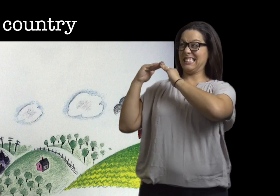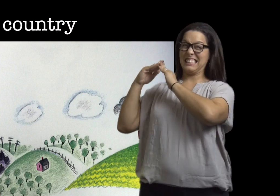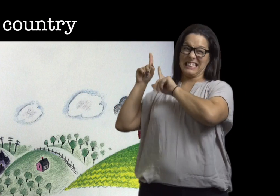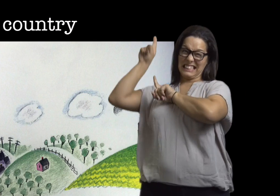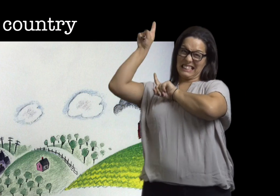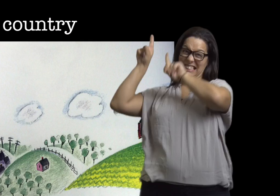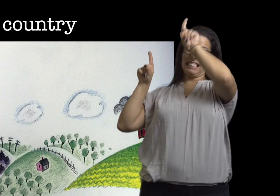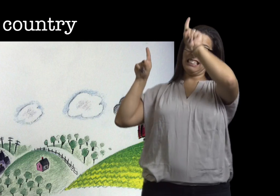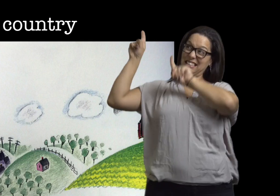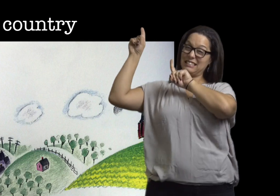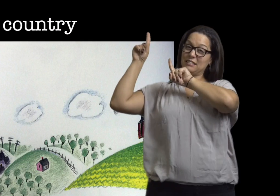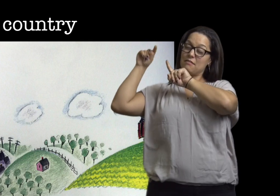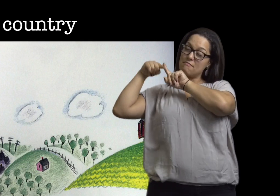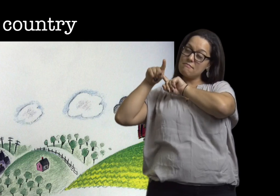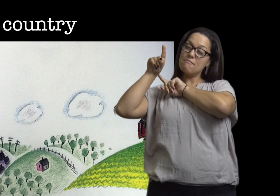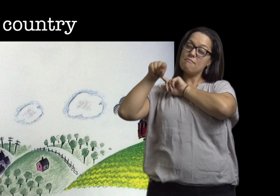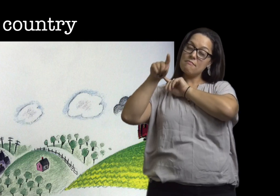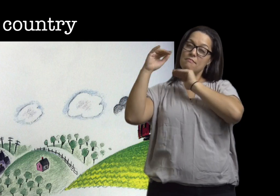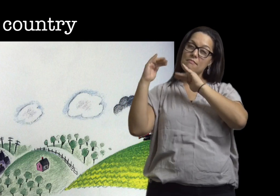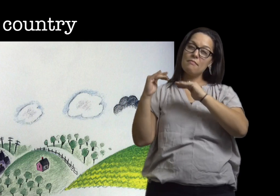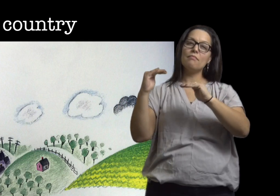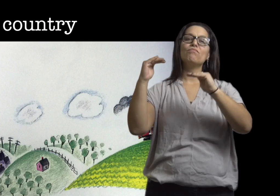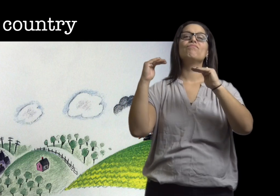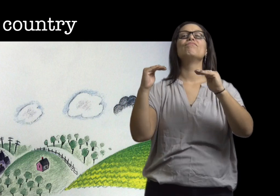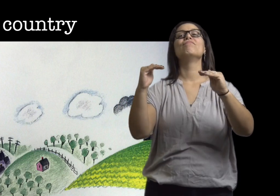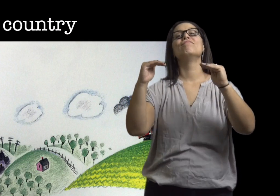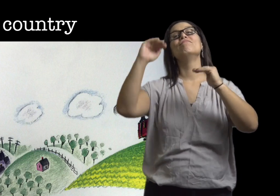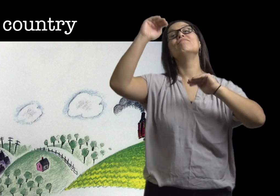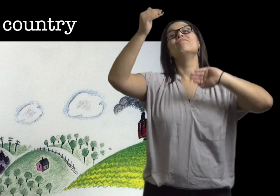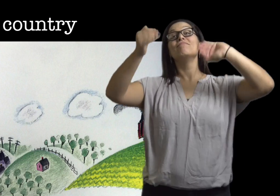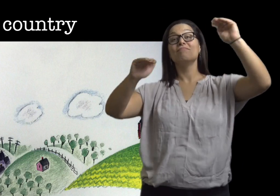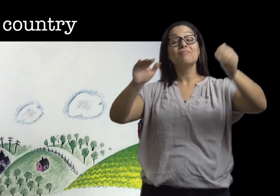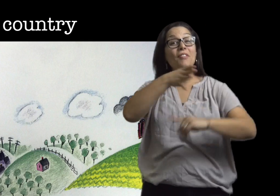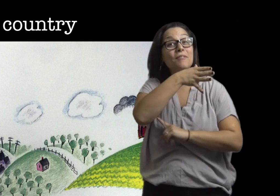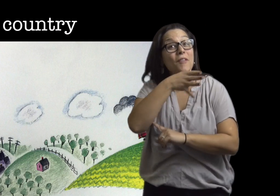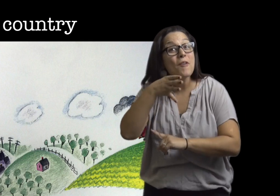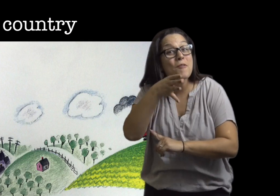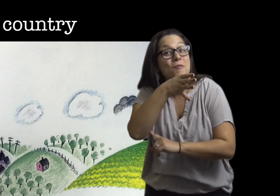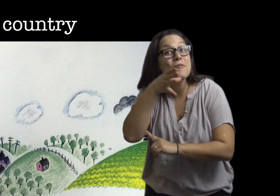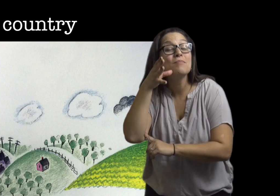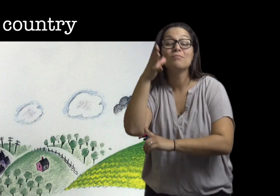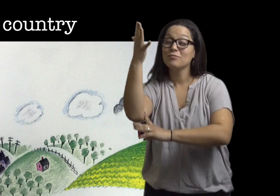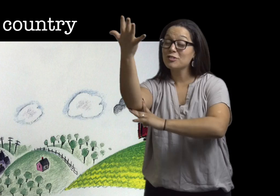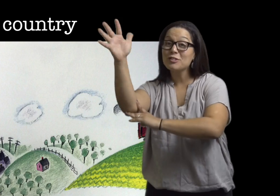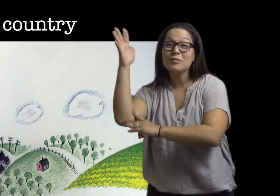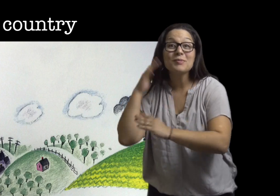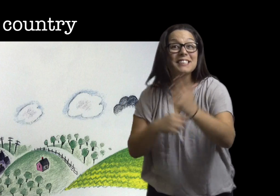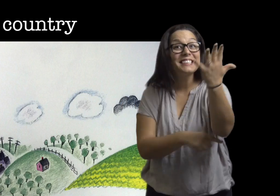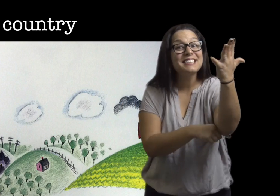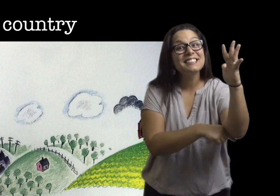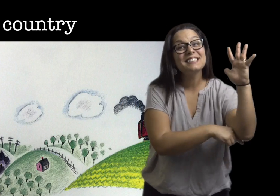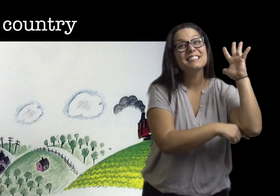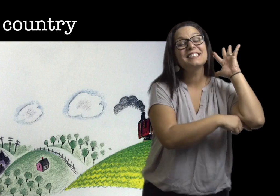and if you come from the city and you drive along past the hills, where there are farms and trees,